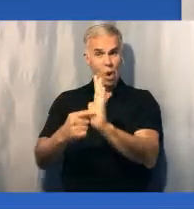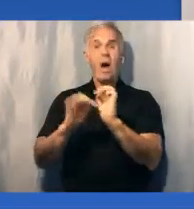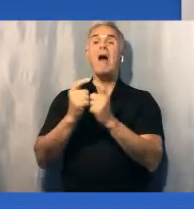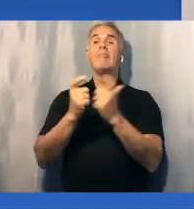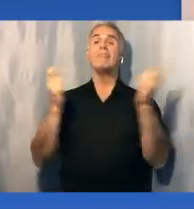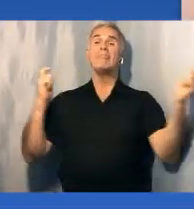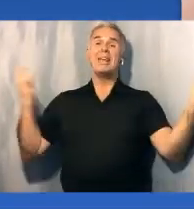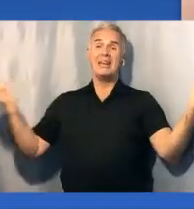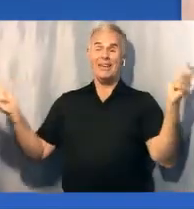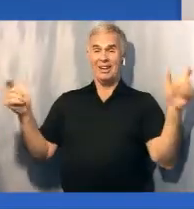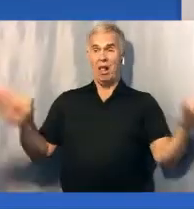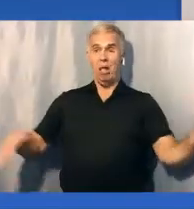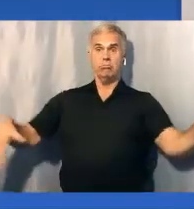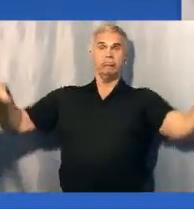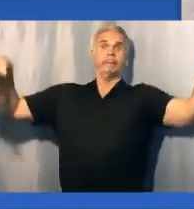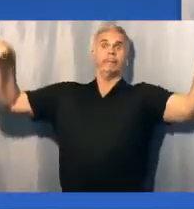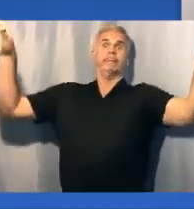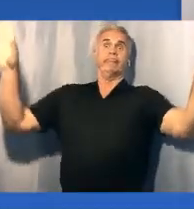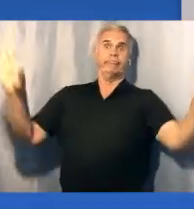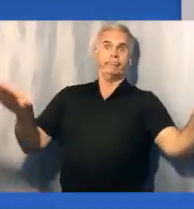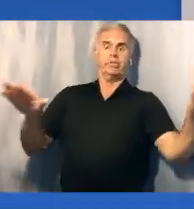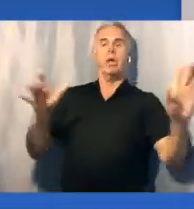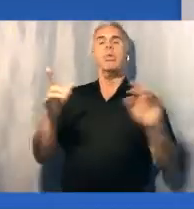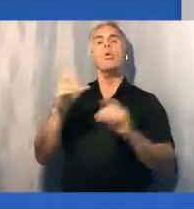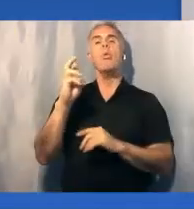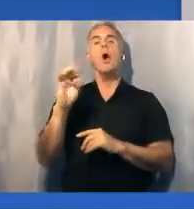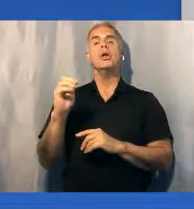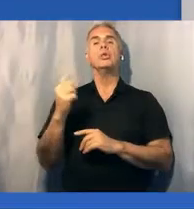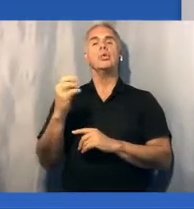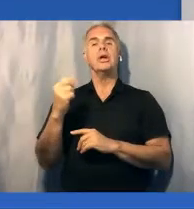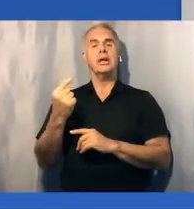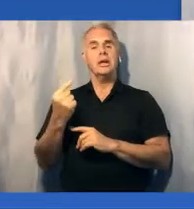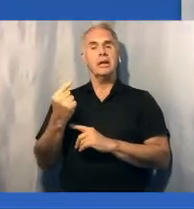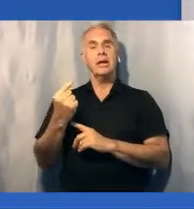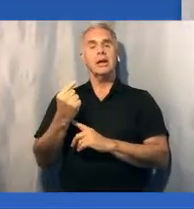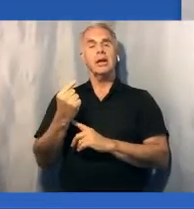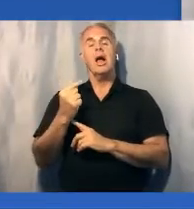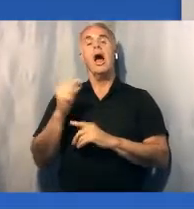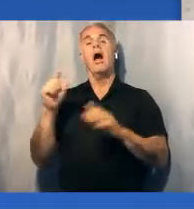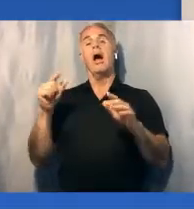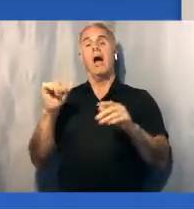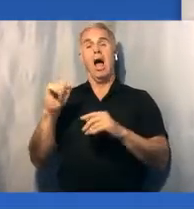There's another child. Here's another child.)